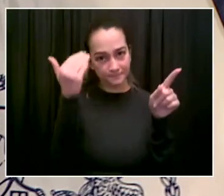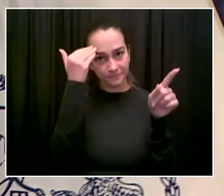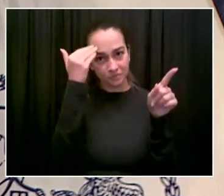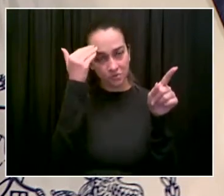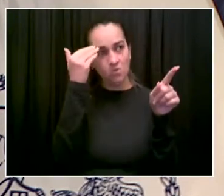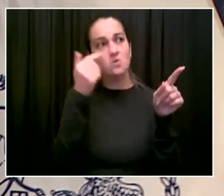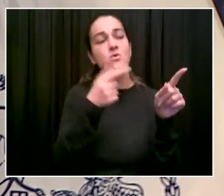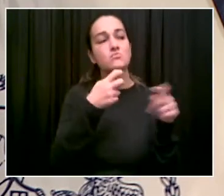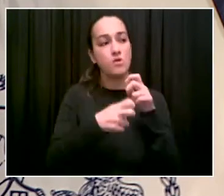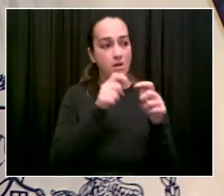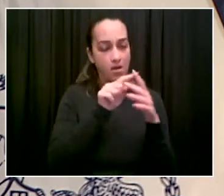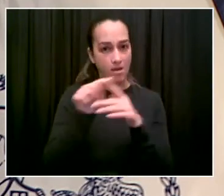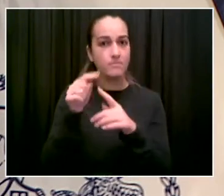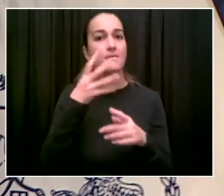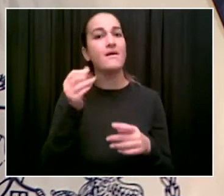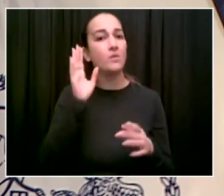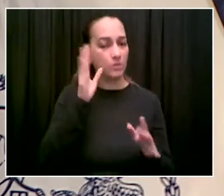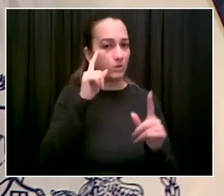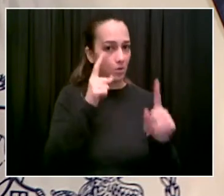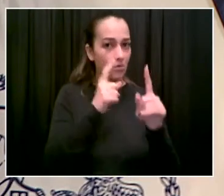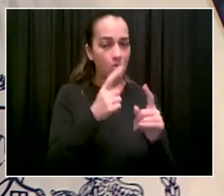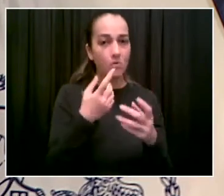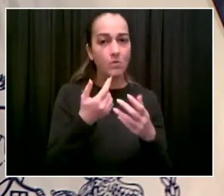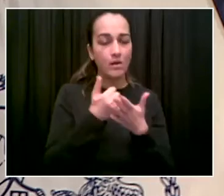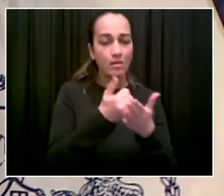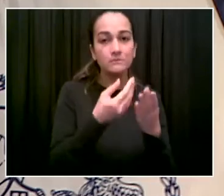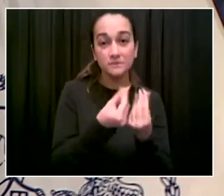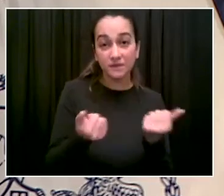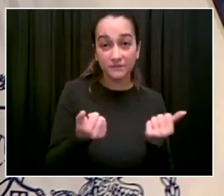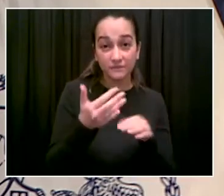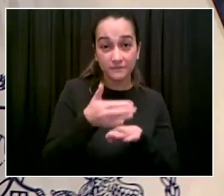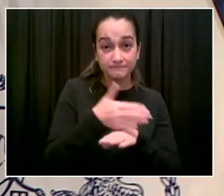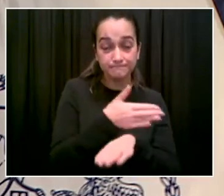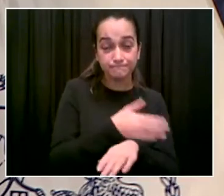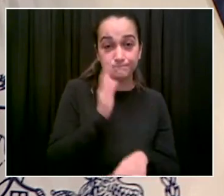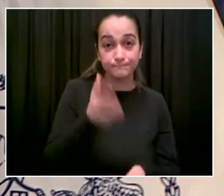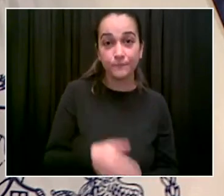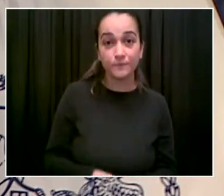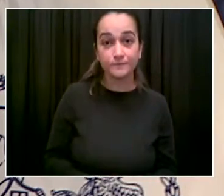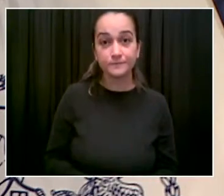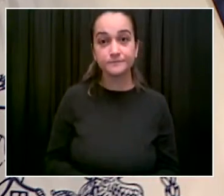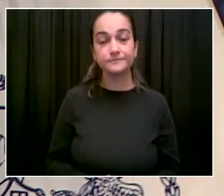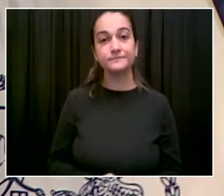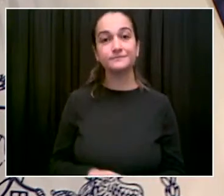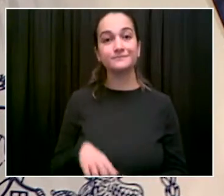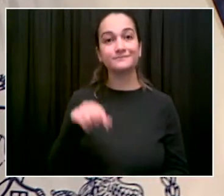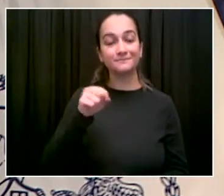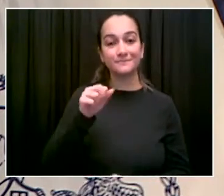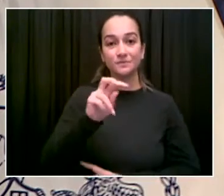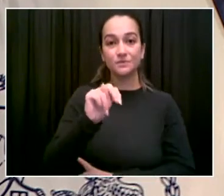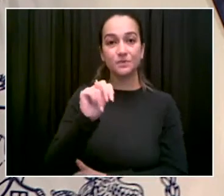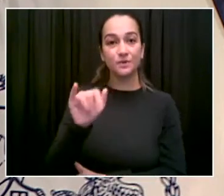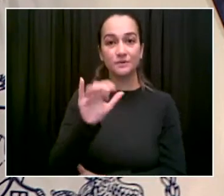WORKING TO FIX THESE THINGS. WE ARE GOING TO MAKE CHANGES QUICKLY. AGAIN, WHAT WE